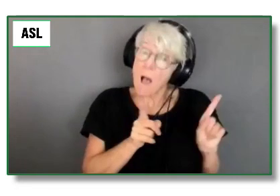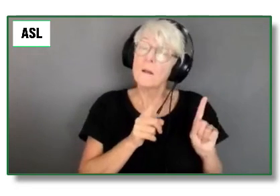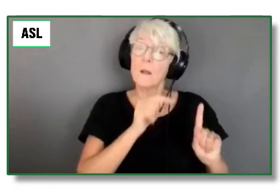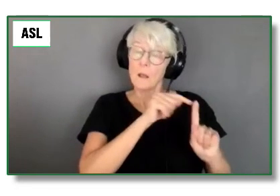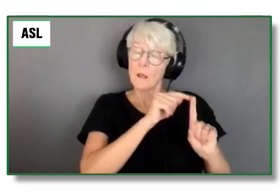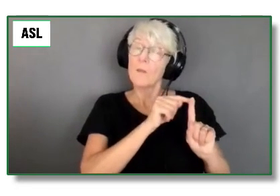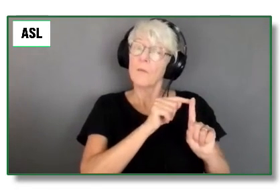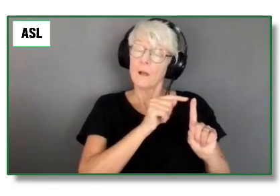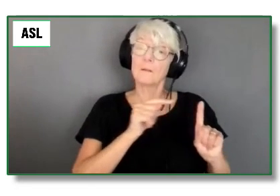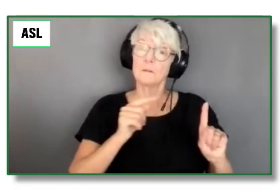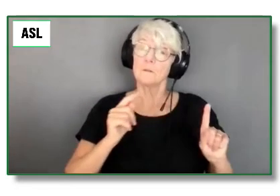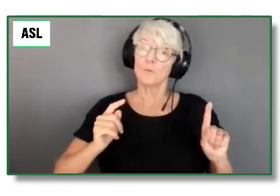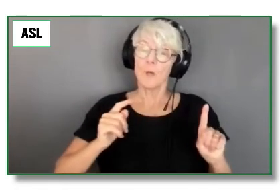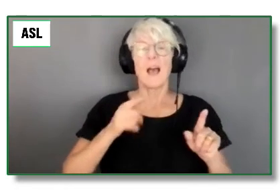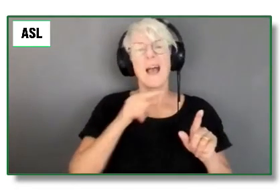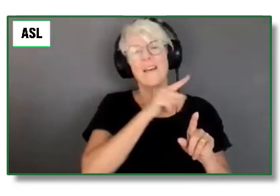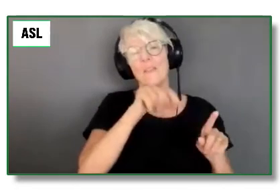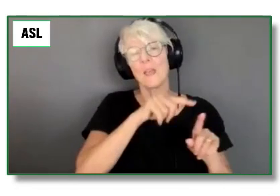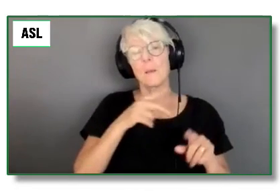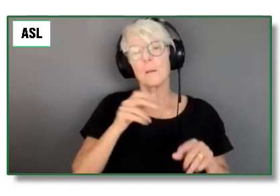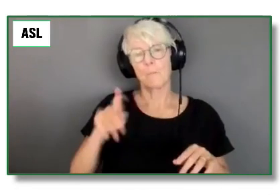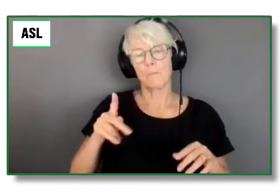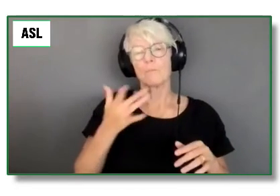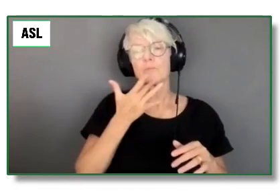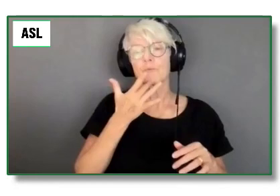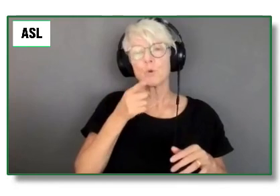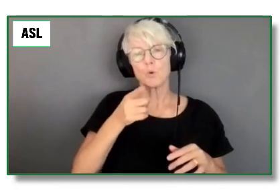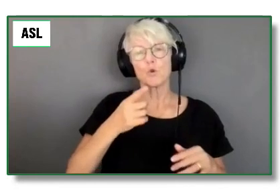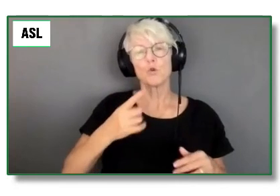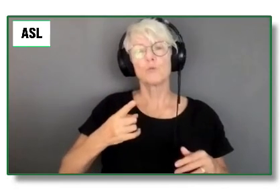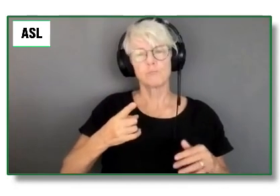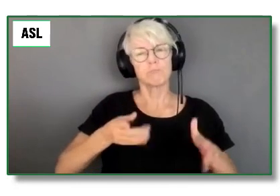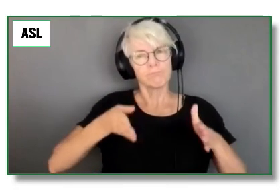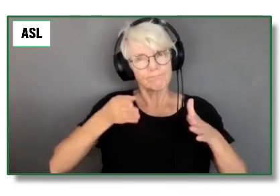just talking to you know a park ranger um which a lot of people don't want to